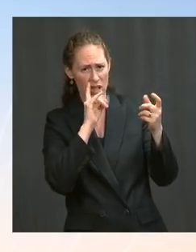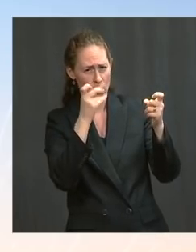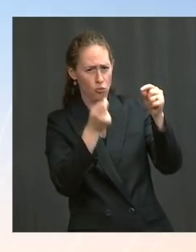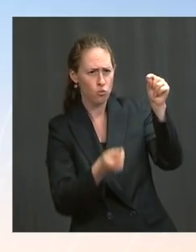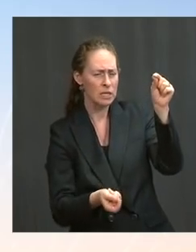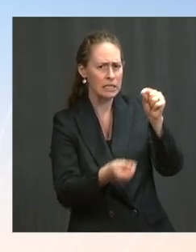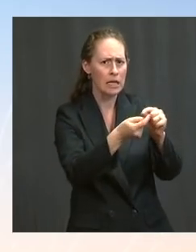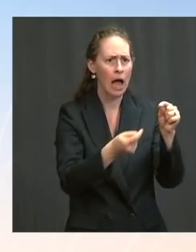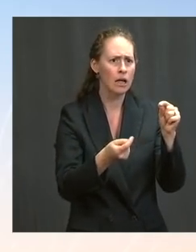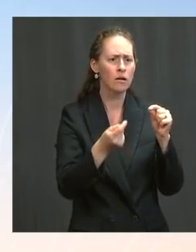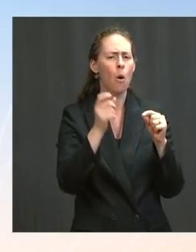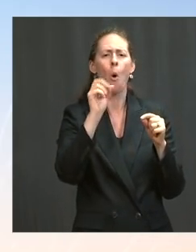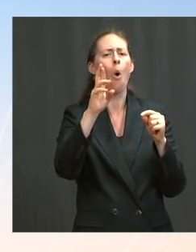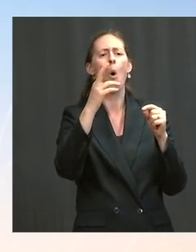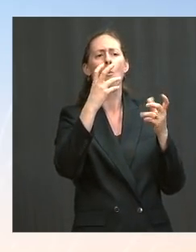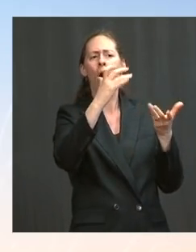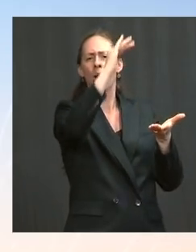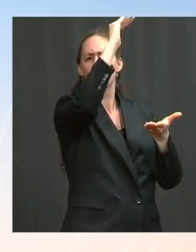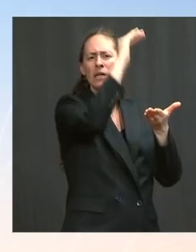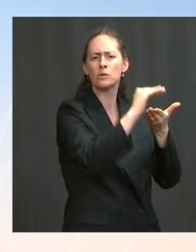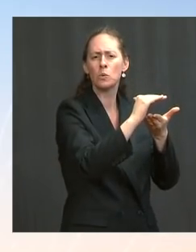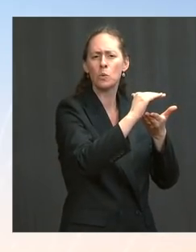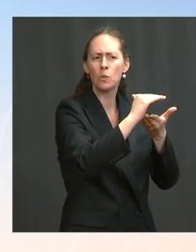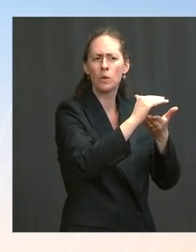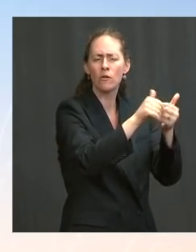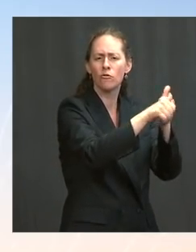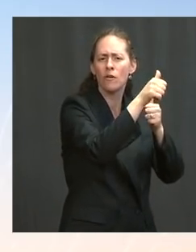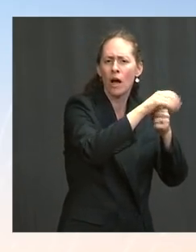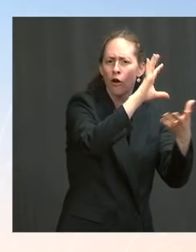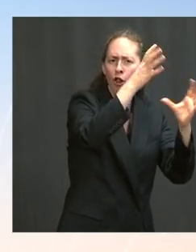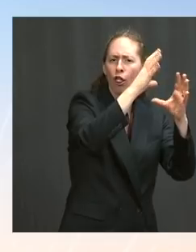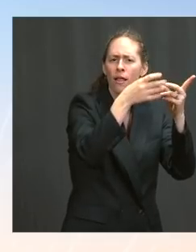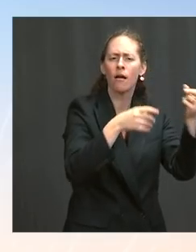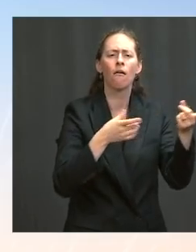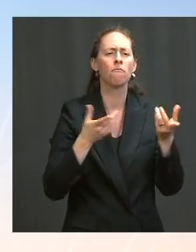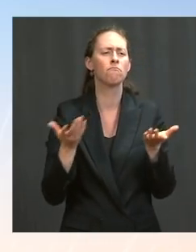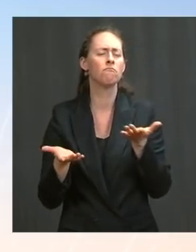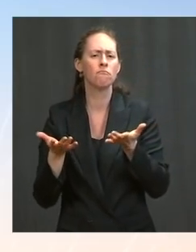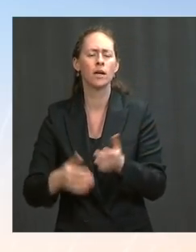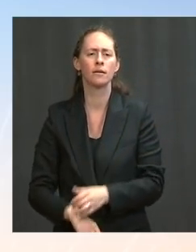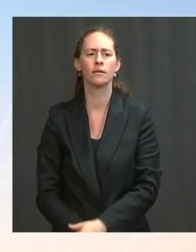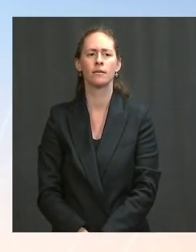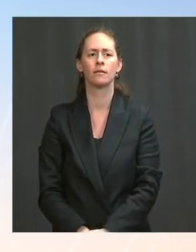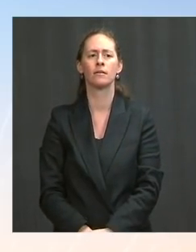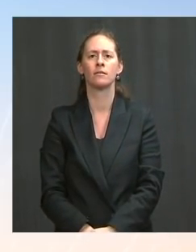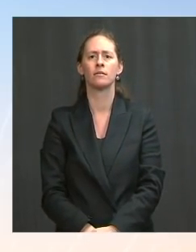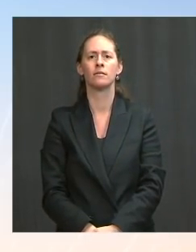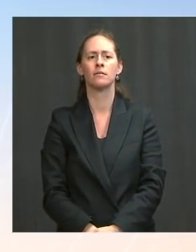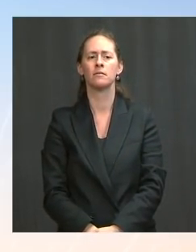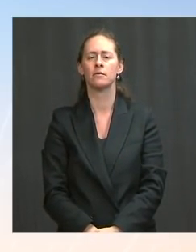beyond the Saturday Erbil strike upcoming in the future? Ms. Psaki: Well, let me first say that we --